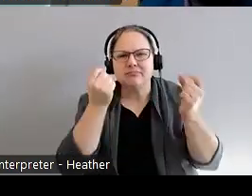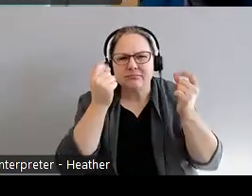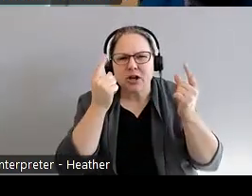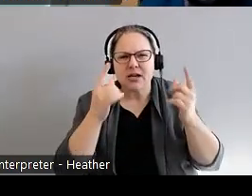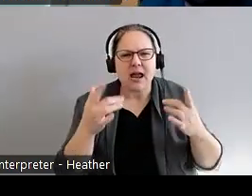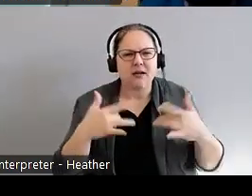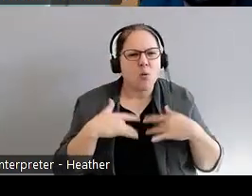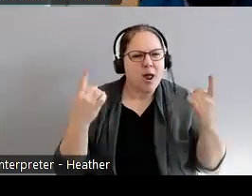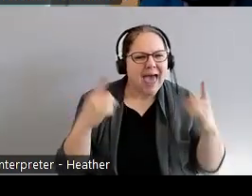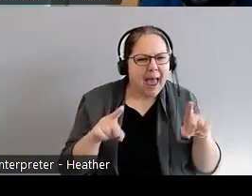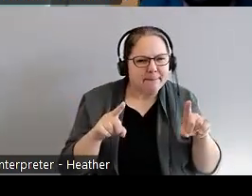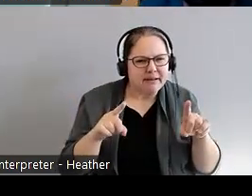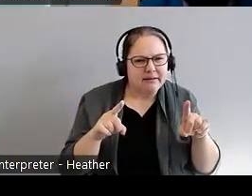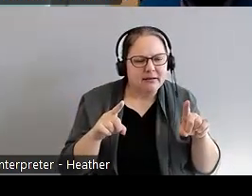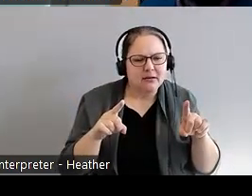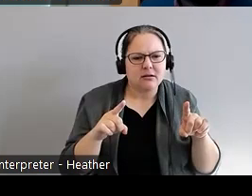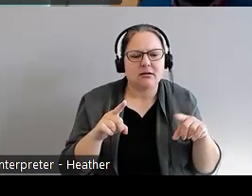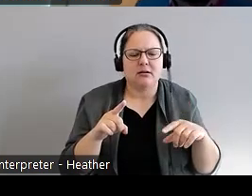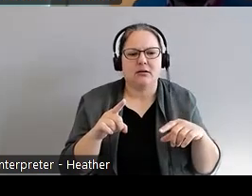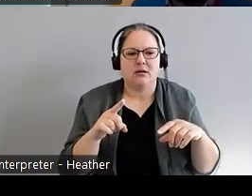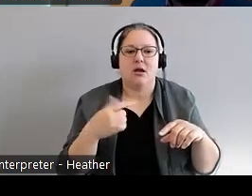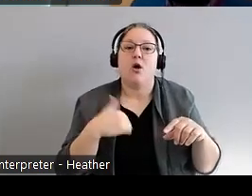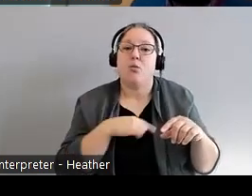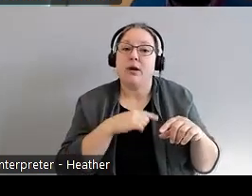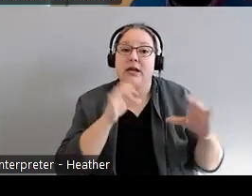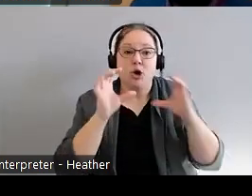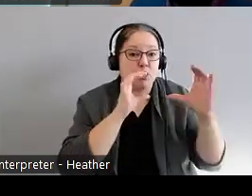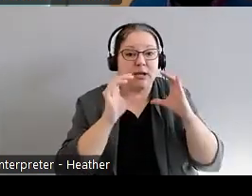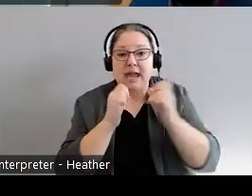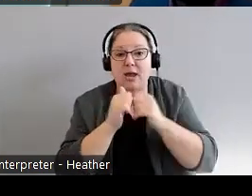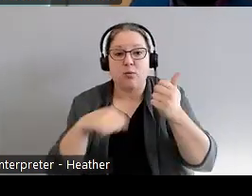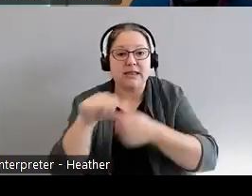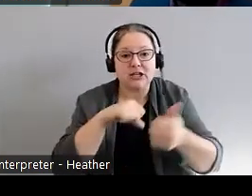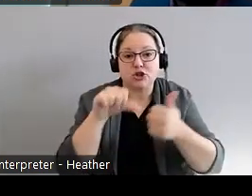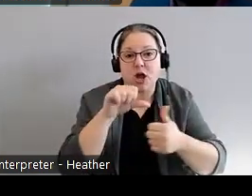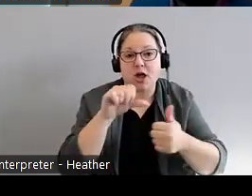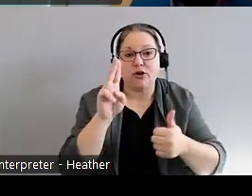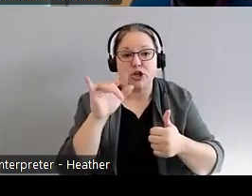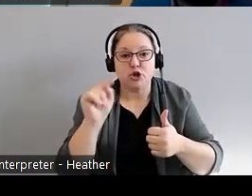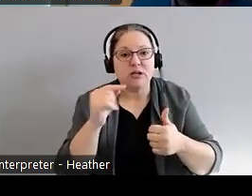know we communicate uh the data to the units so that the units are well aware. It is my view that